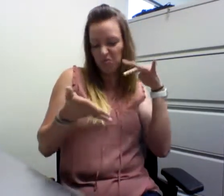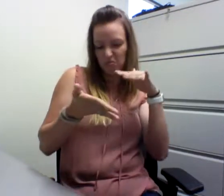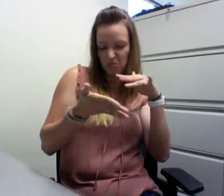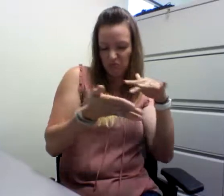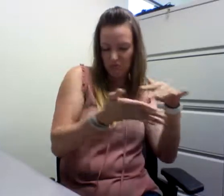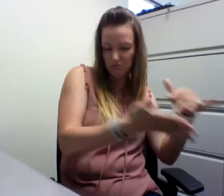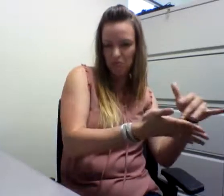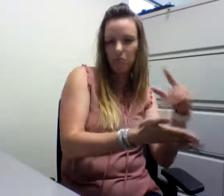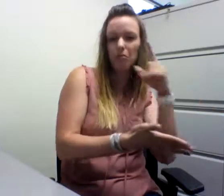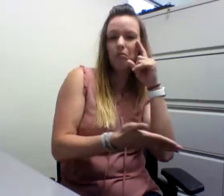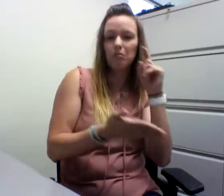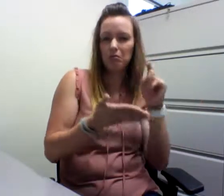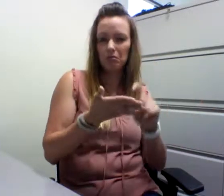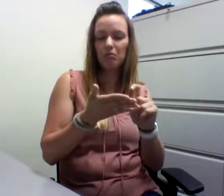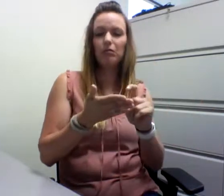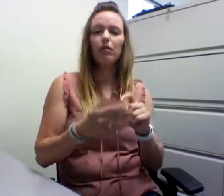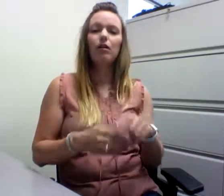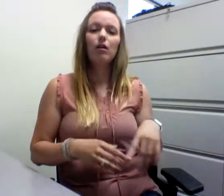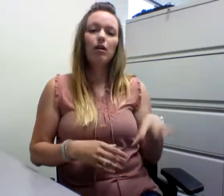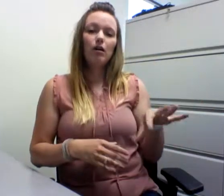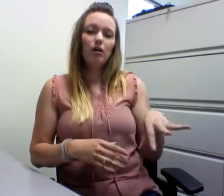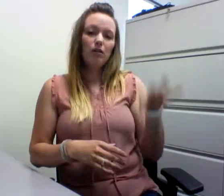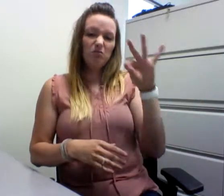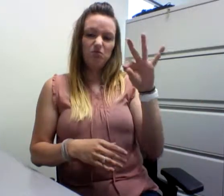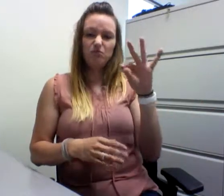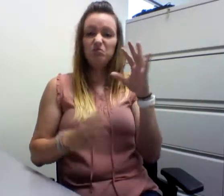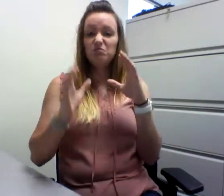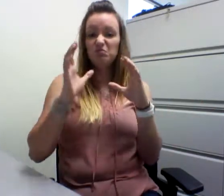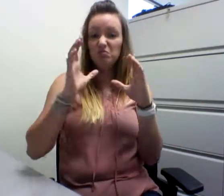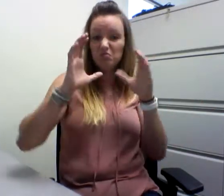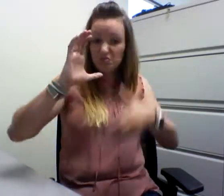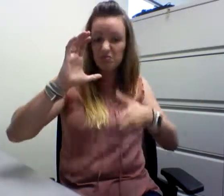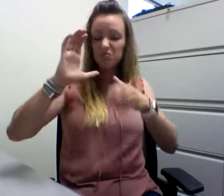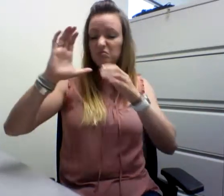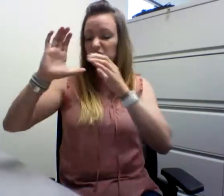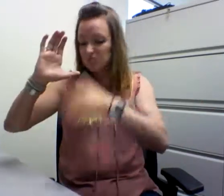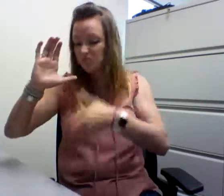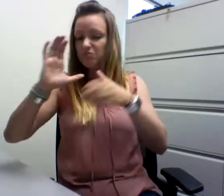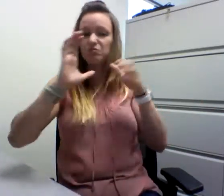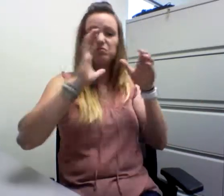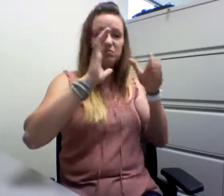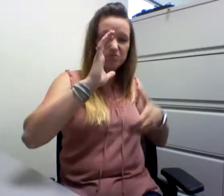In the past studies have found that communication breakdowns